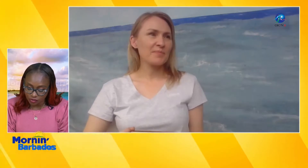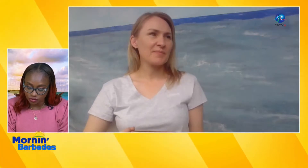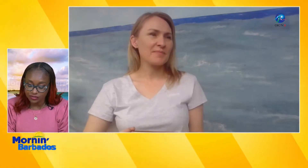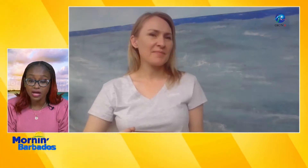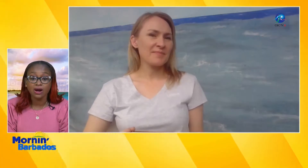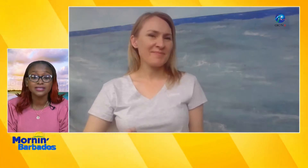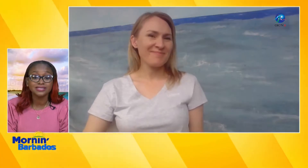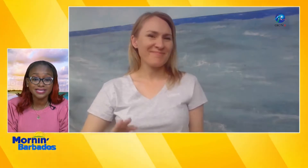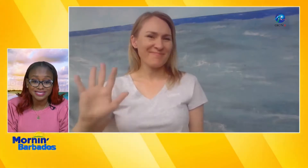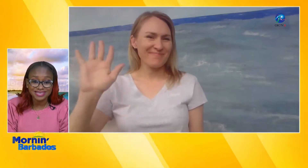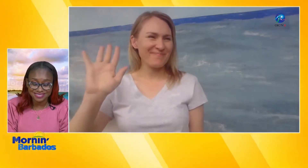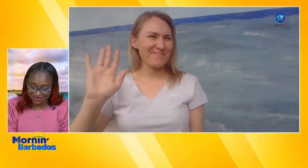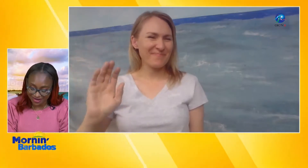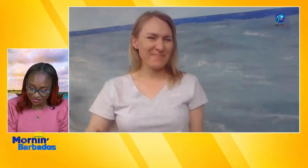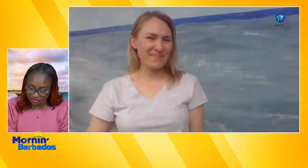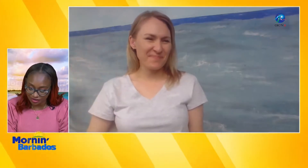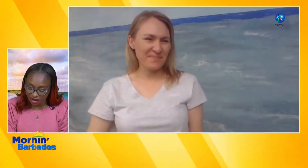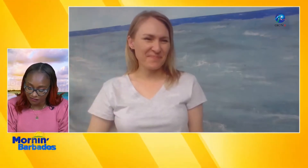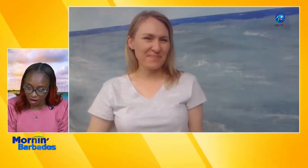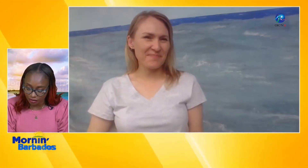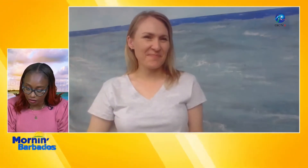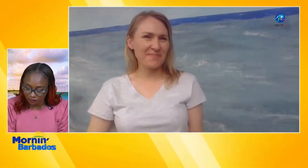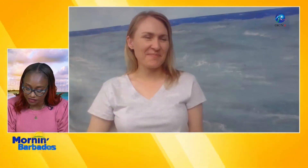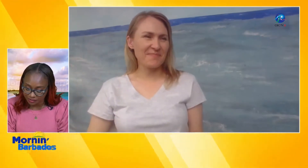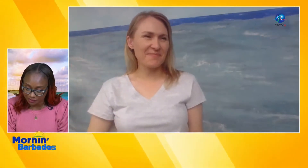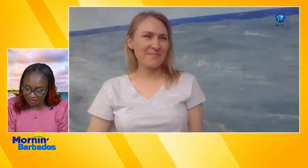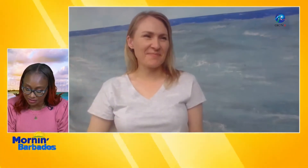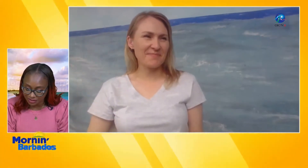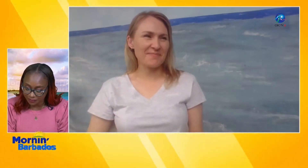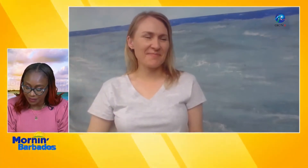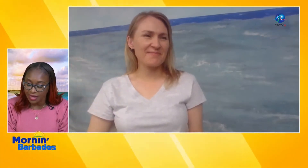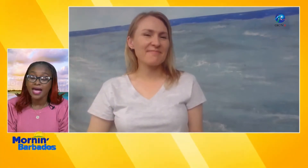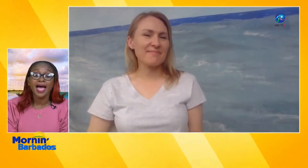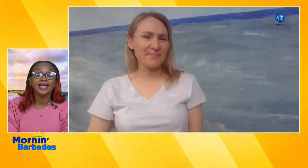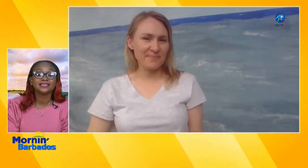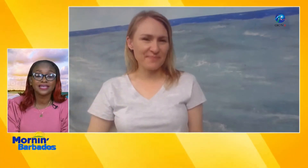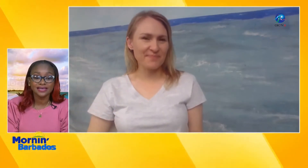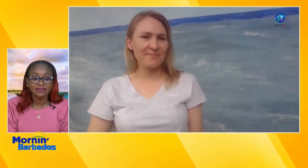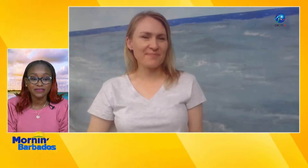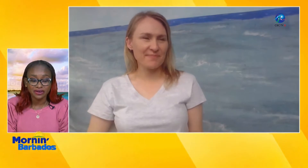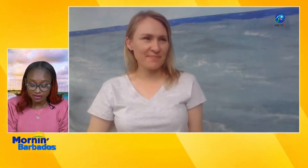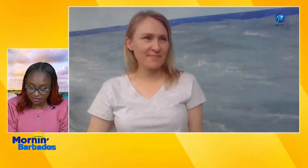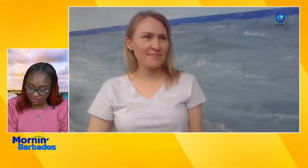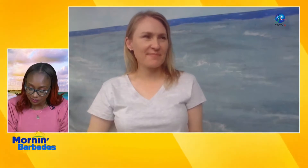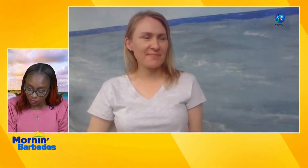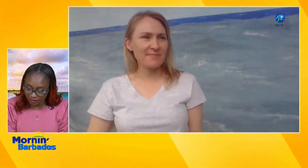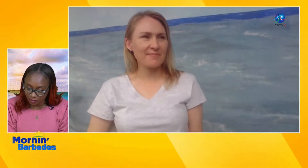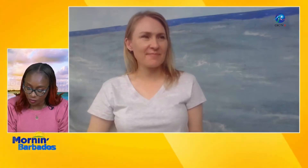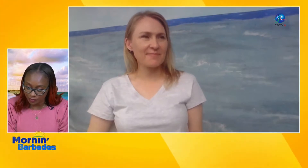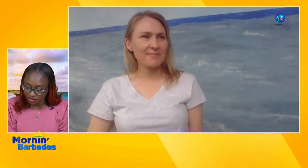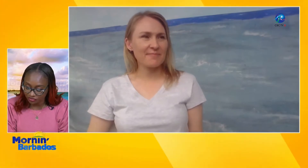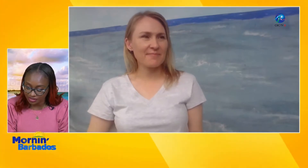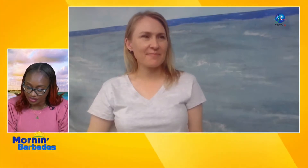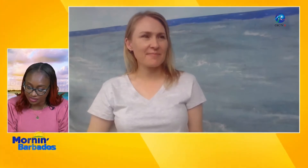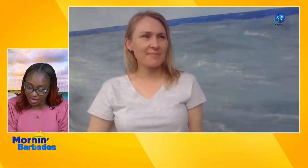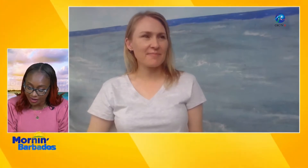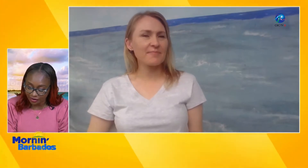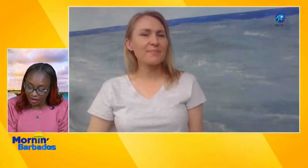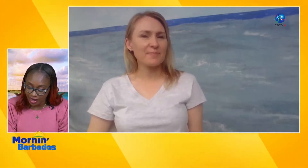also the artistic director of audio visibility and signing for her this morning will be Tracy tyre